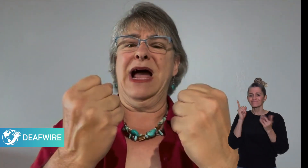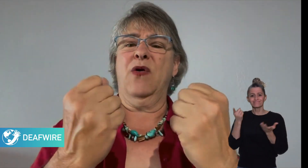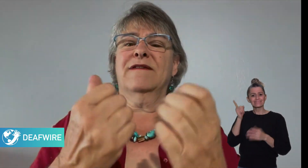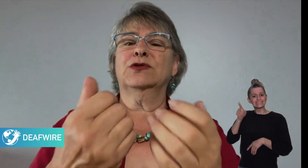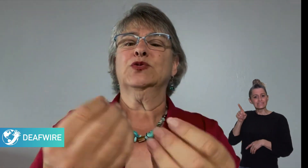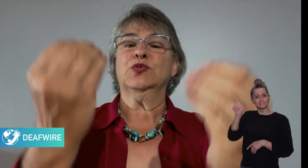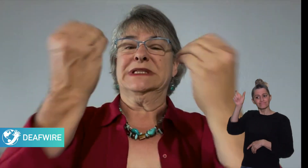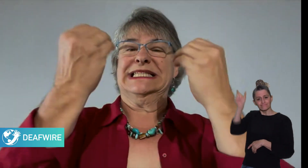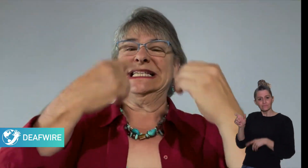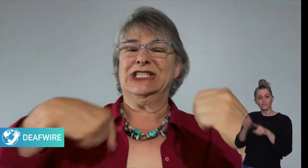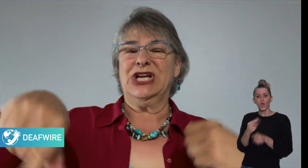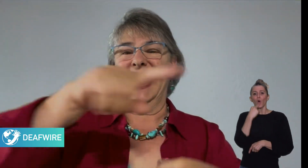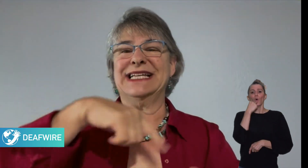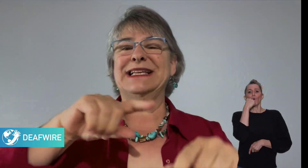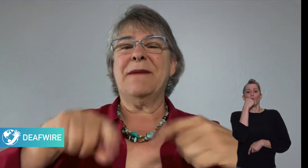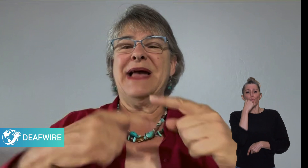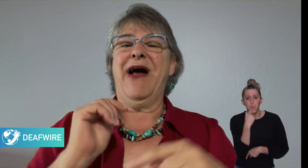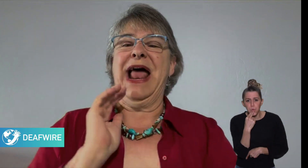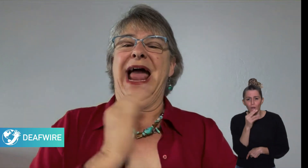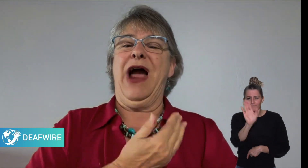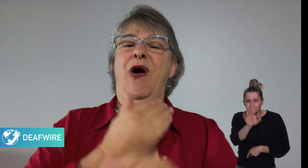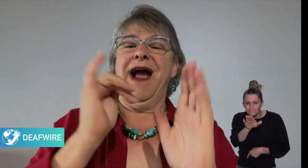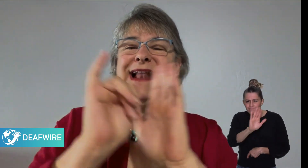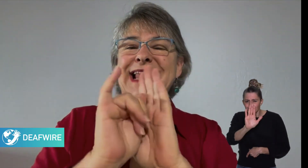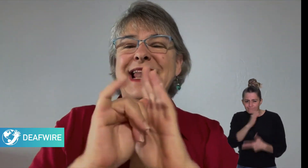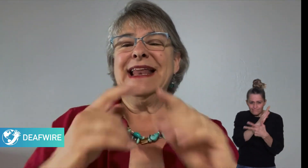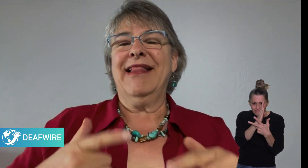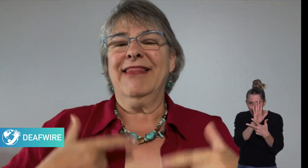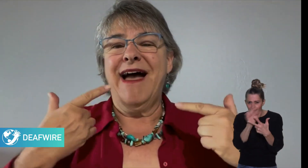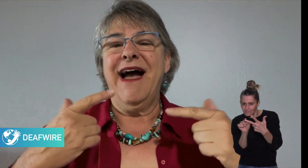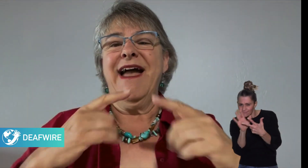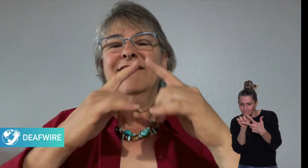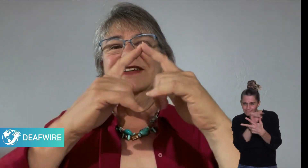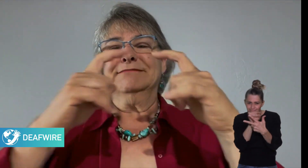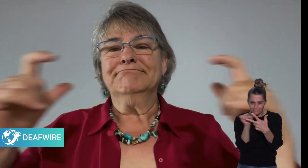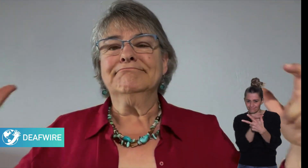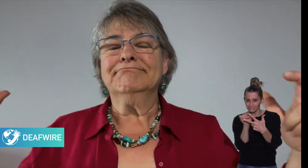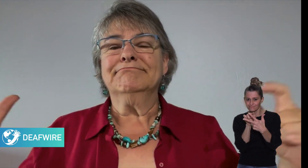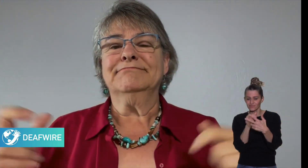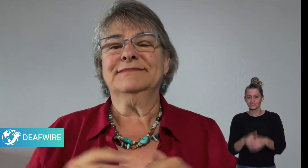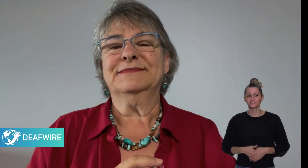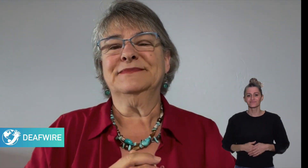to blow the whistle like a referee to help manage the parts.